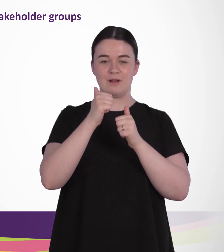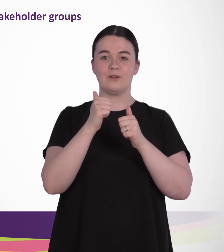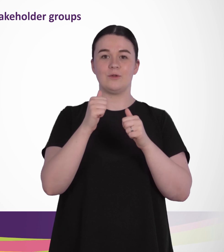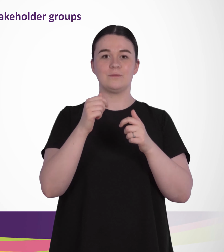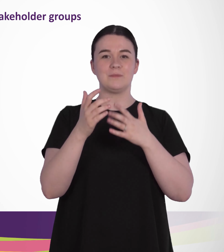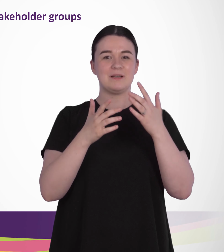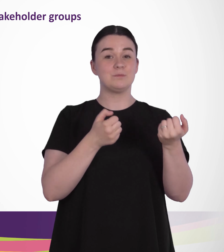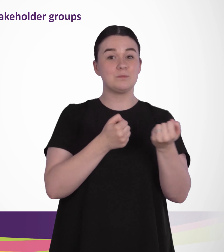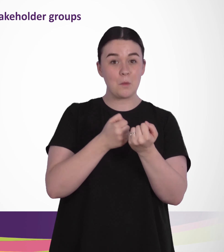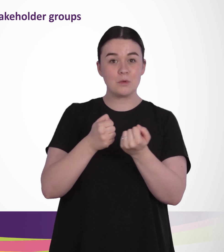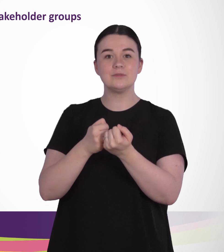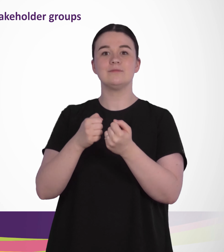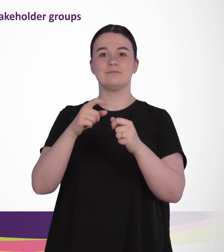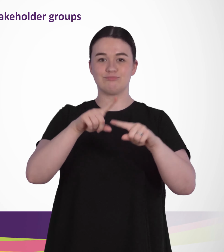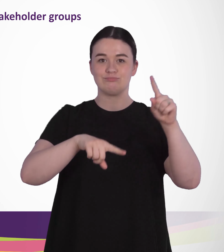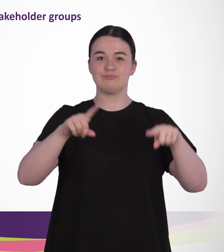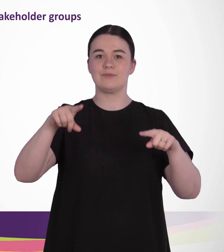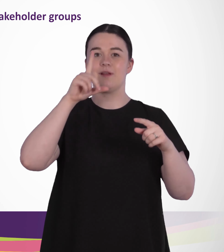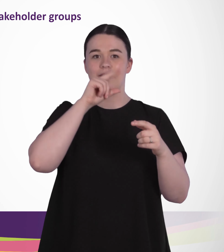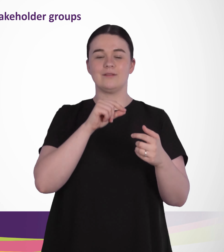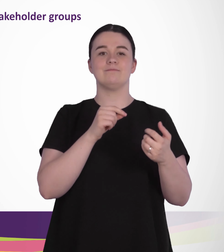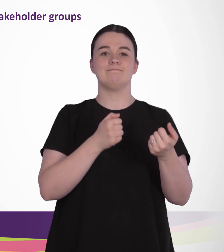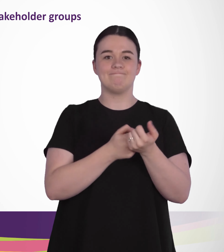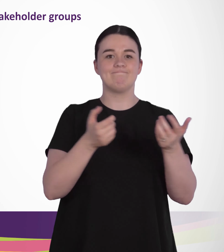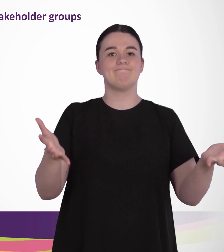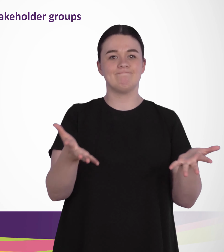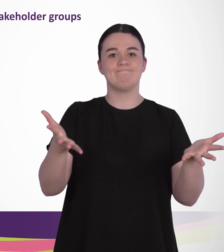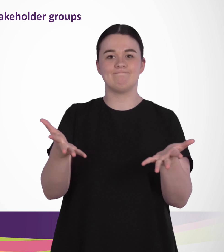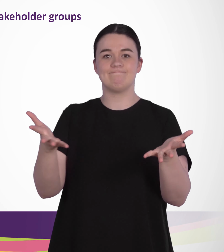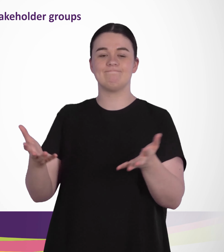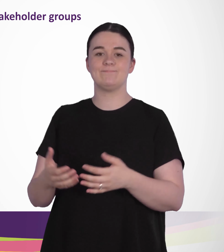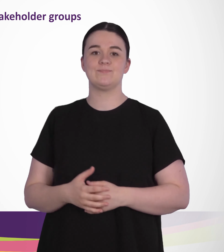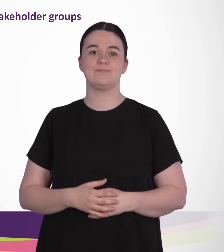services for LGBTIQA+ owned and run services.